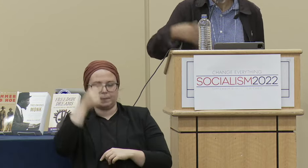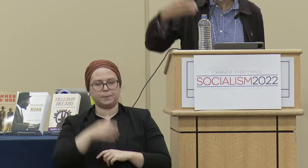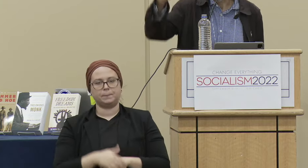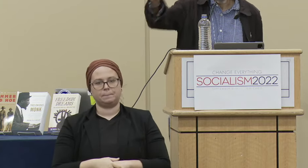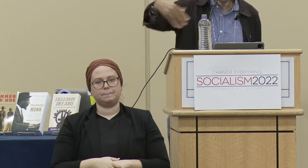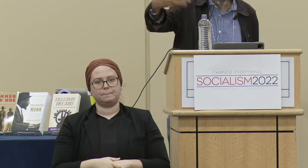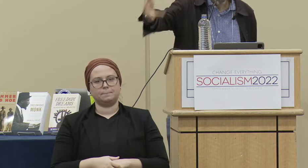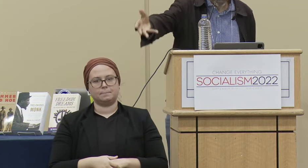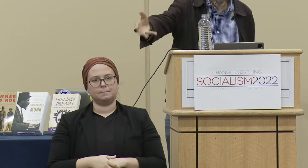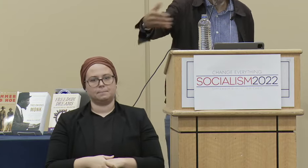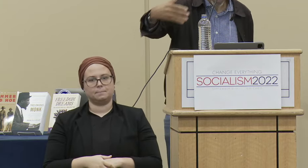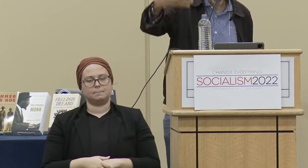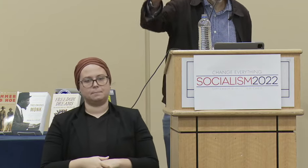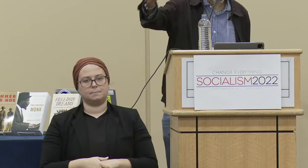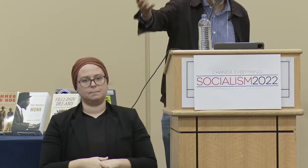Detroit, and against a repressive state neoliberal